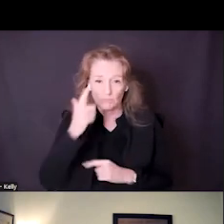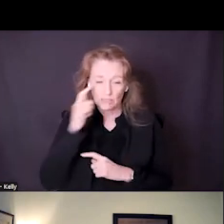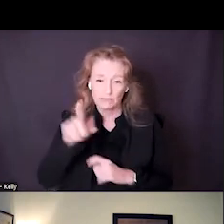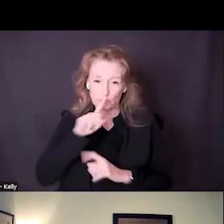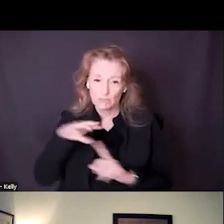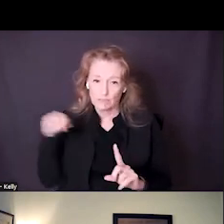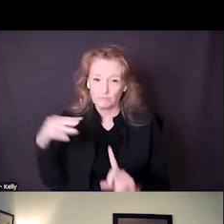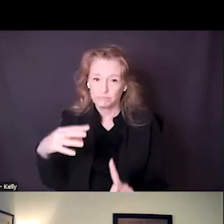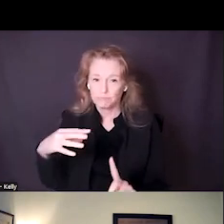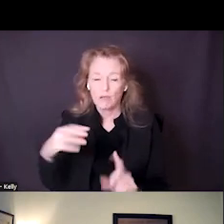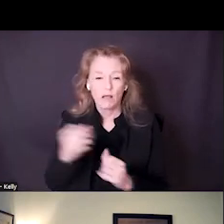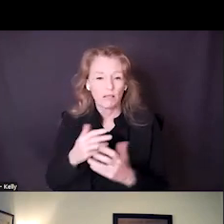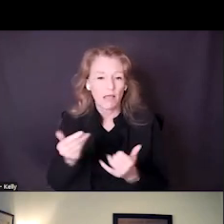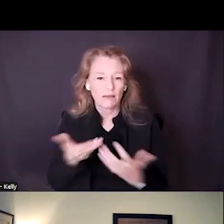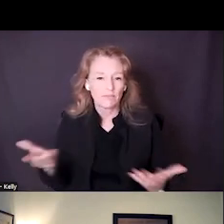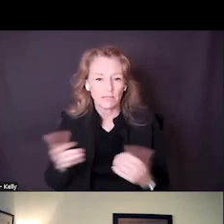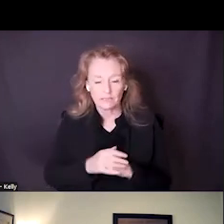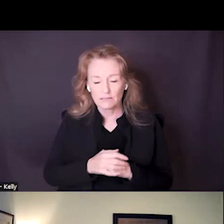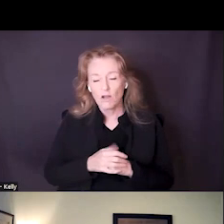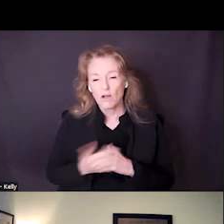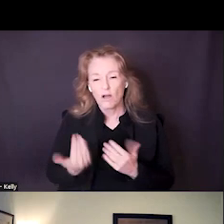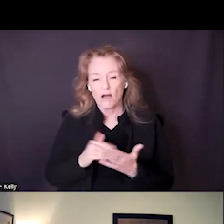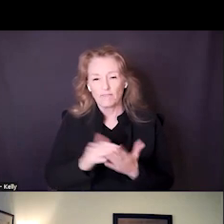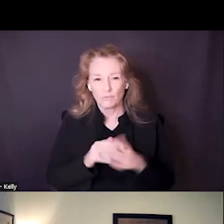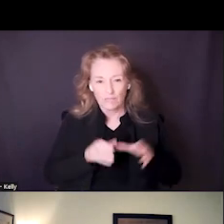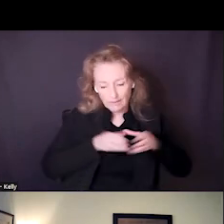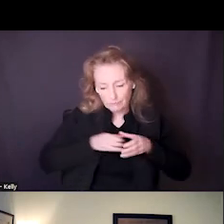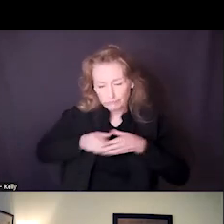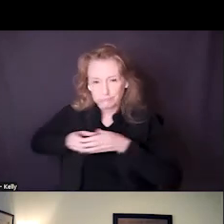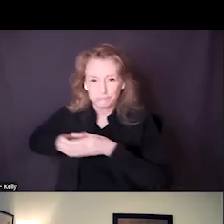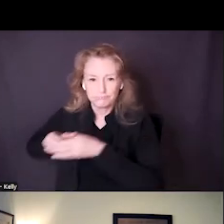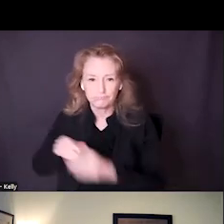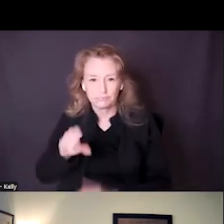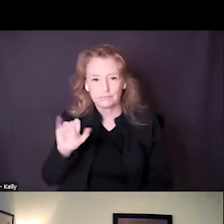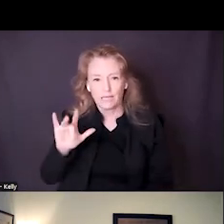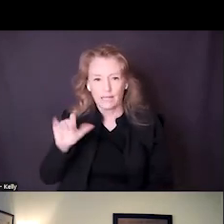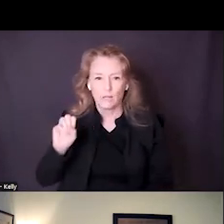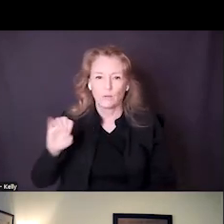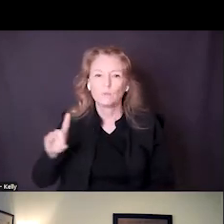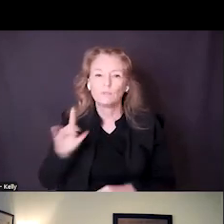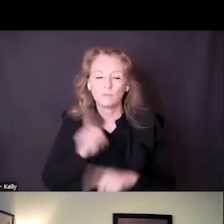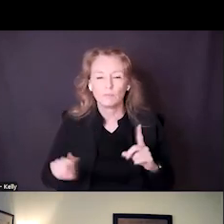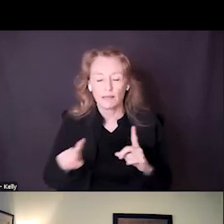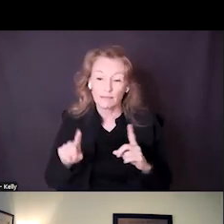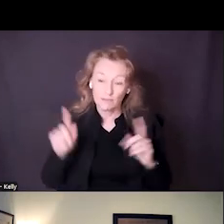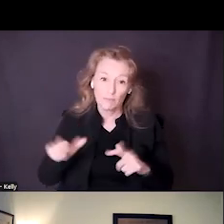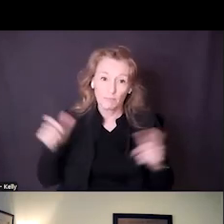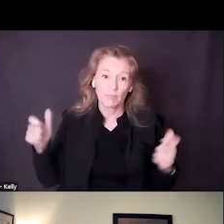WE STAY IN OUR SILOS HERE AND THERE, BUT THERE IS A BROADER ISSUE AT HAND, BUT HOW TO GET PEOPLE IN RURAL AREAS TO